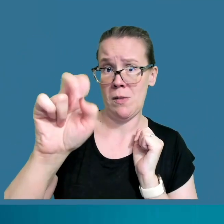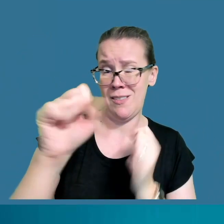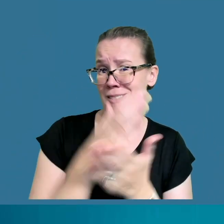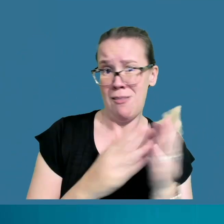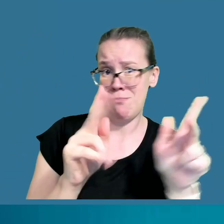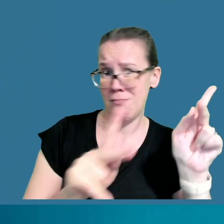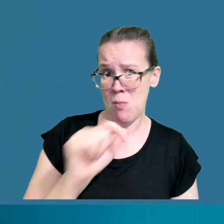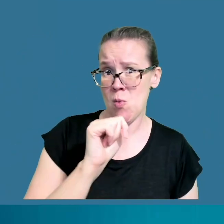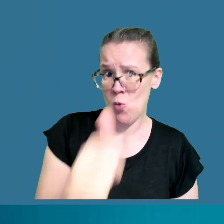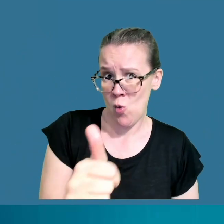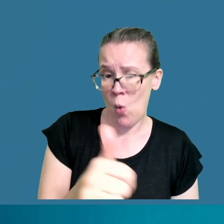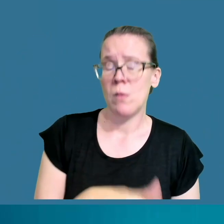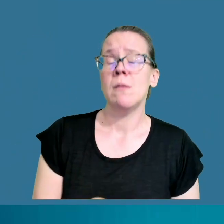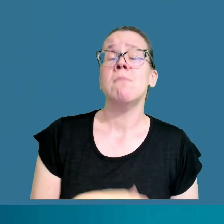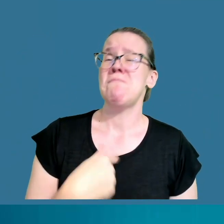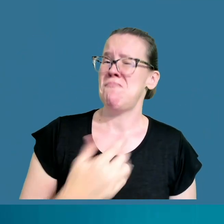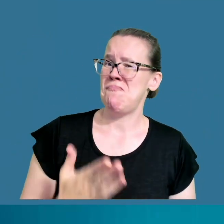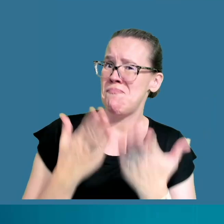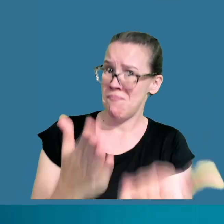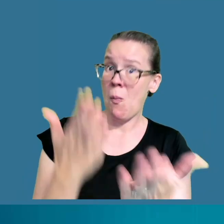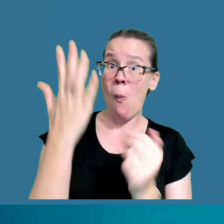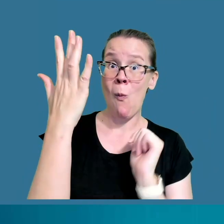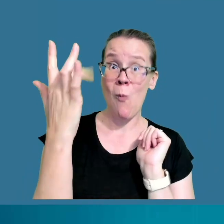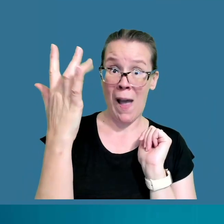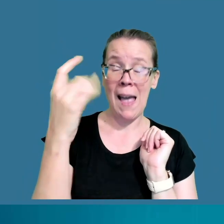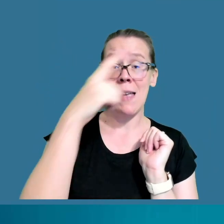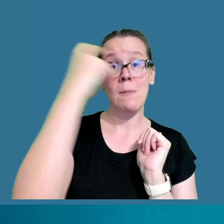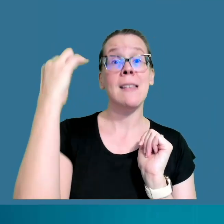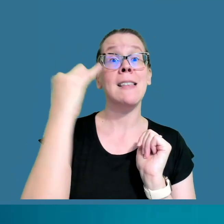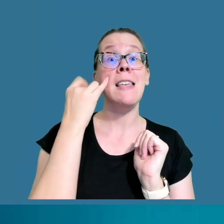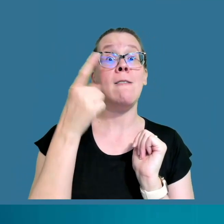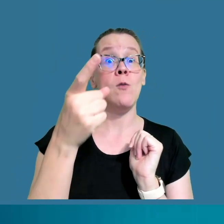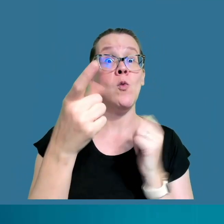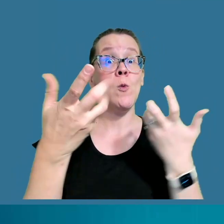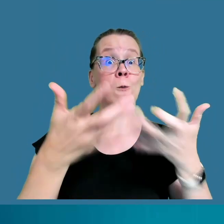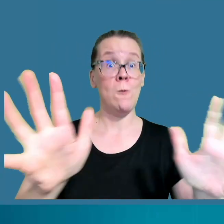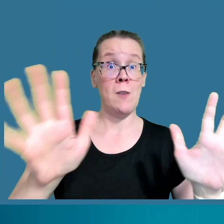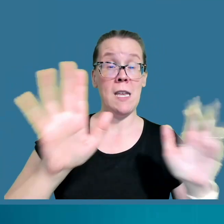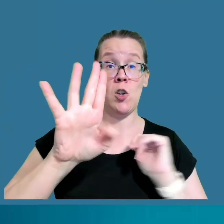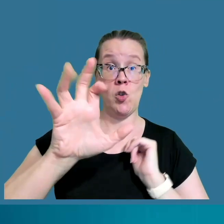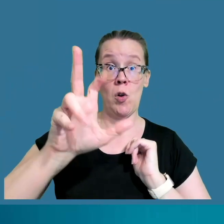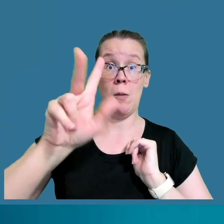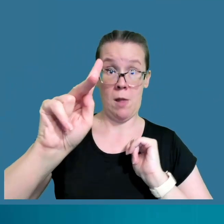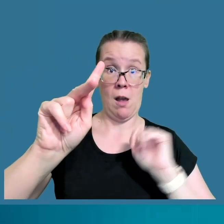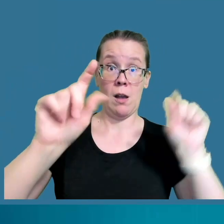You don't technically have to stitch your seams all the way to the edge of the seam allowance,